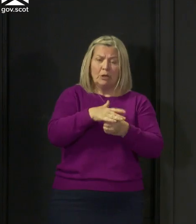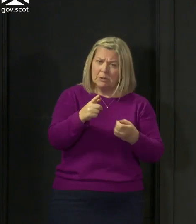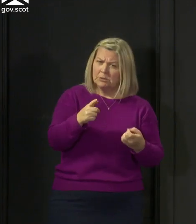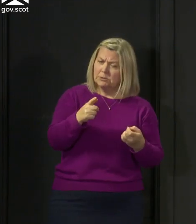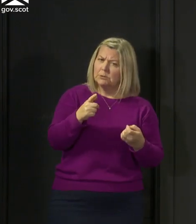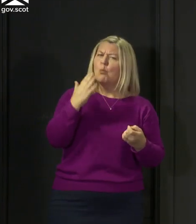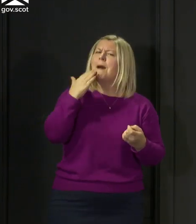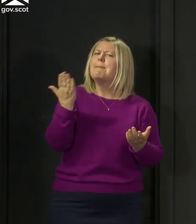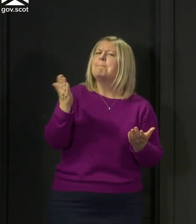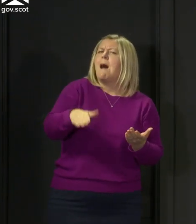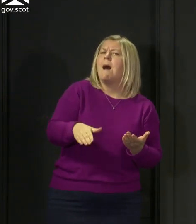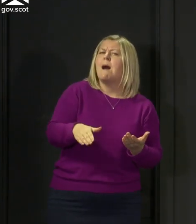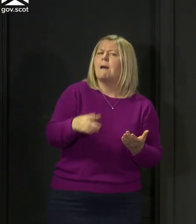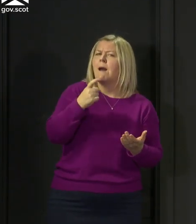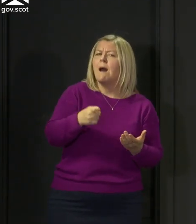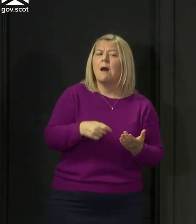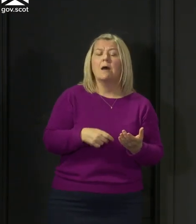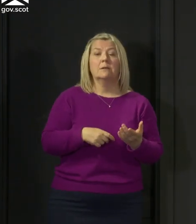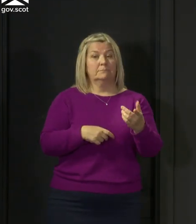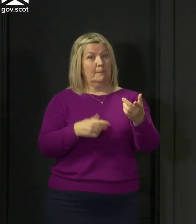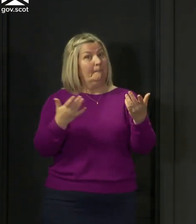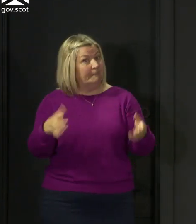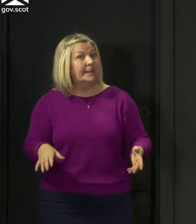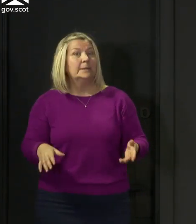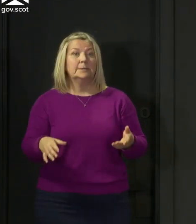We are having those discussions with different sectors, we will be setting out a sectoral